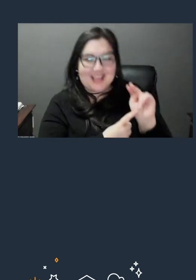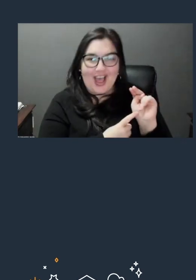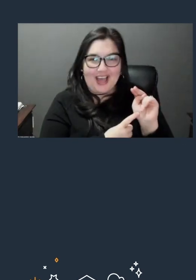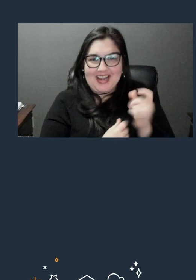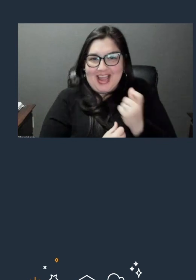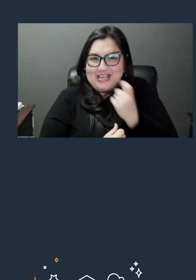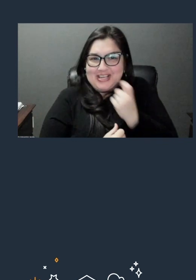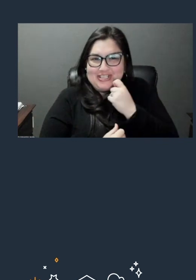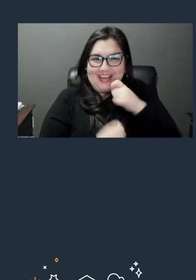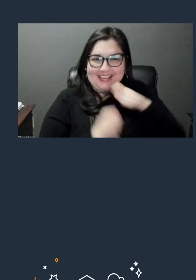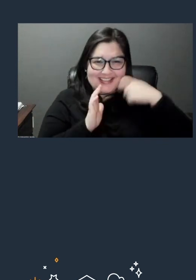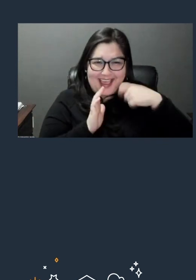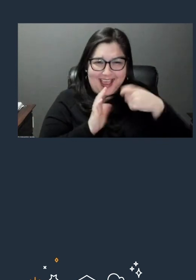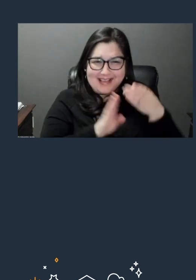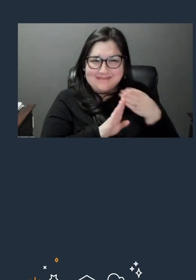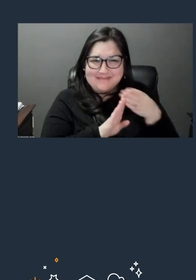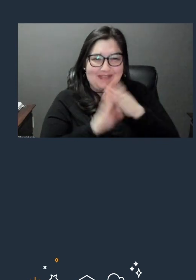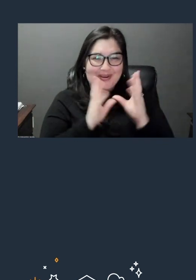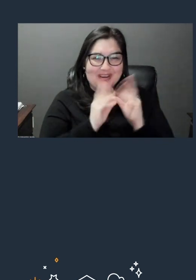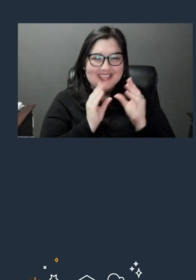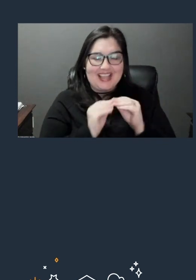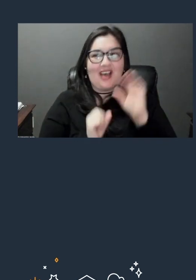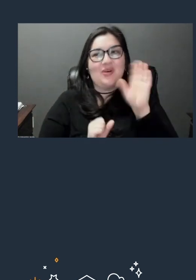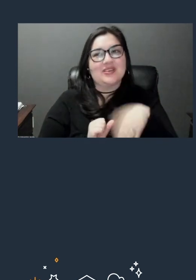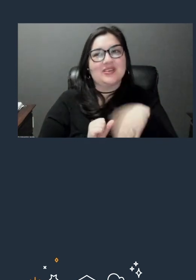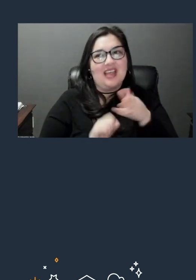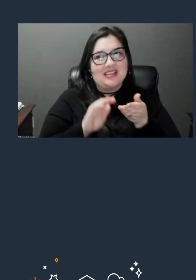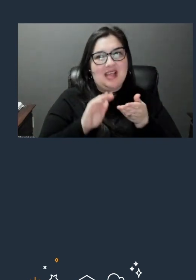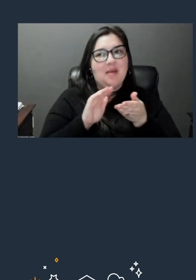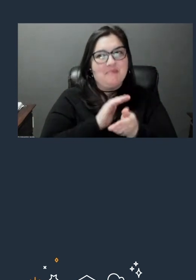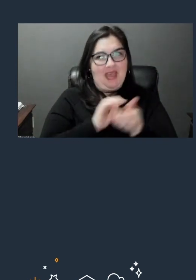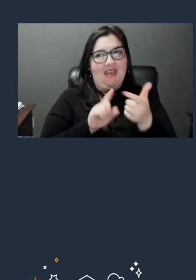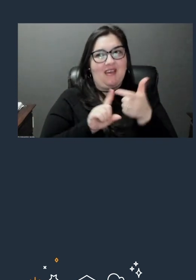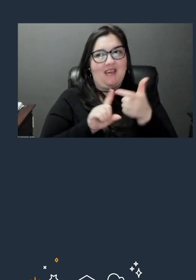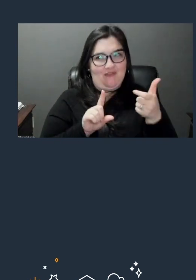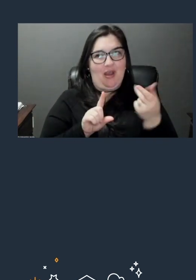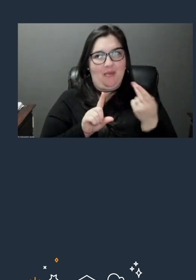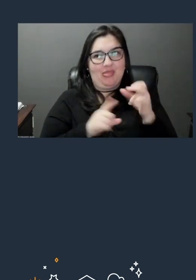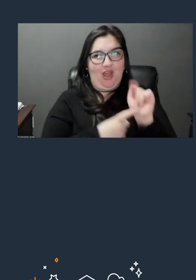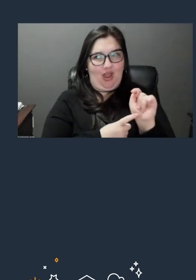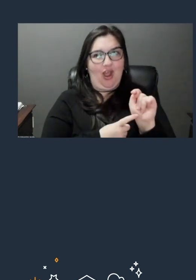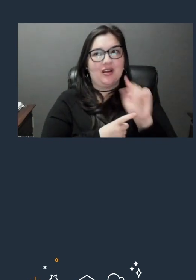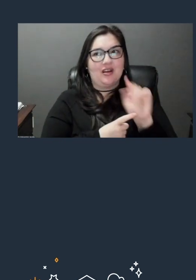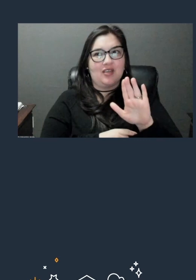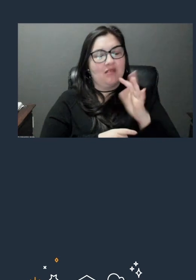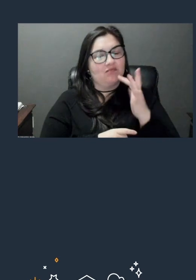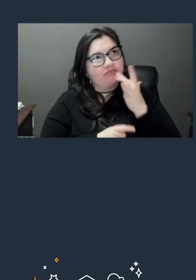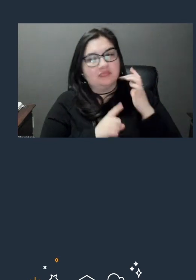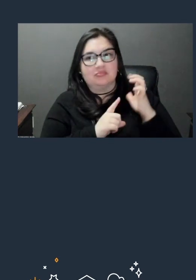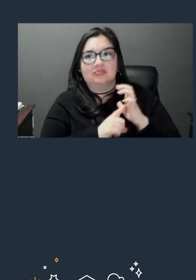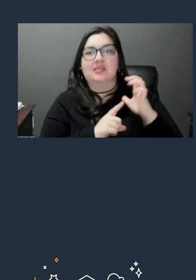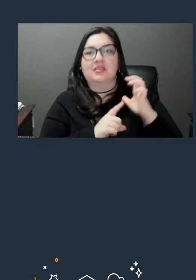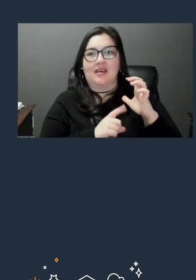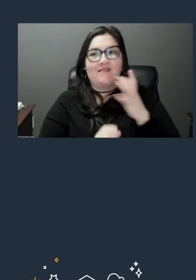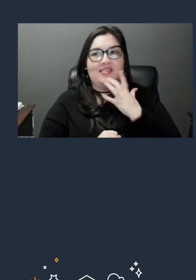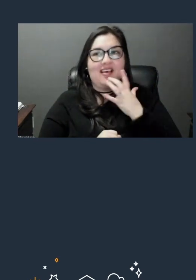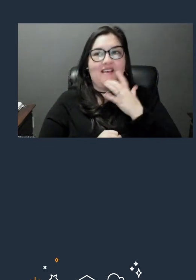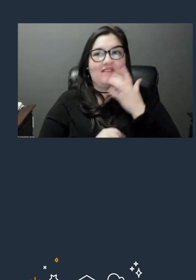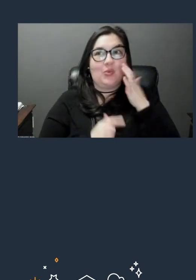Oh, man! - Yeah, good choice. The Baked from the Hart, pecan is one of their flavors, and I am actually looking forward to trying one of those after this session.